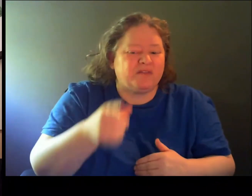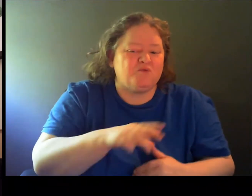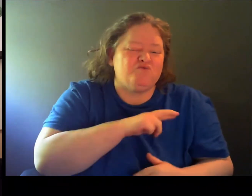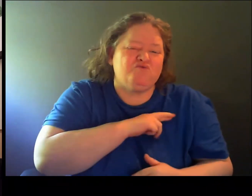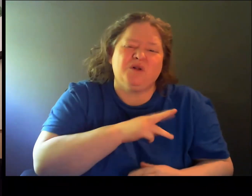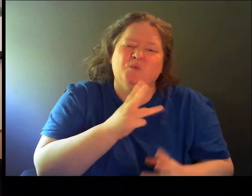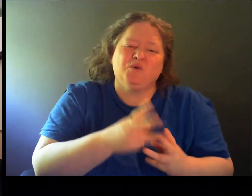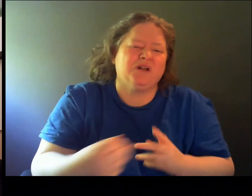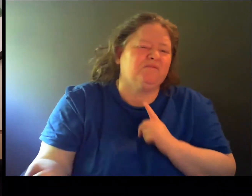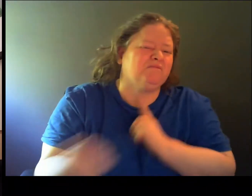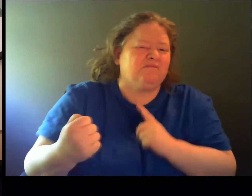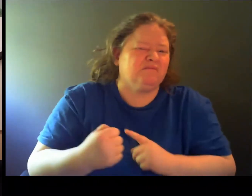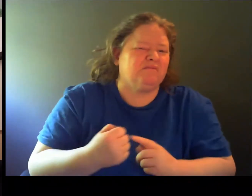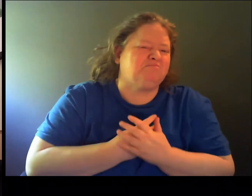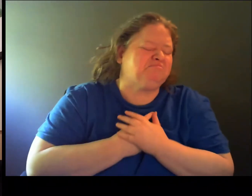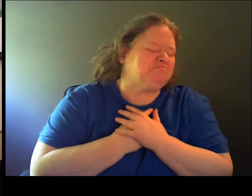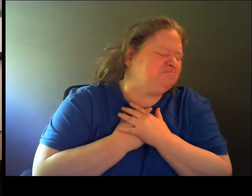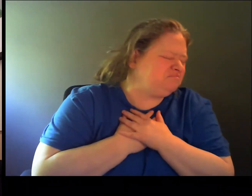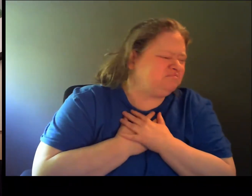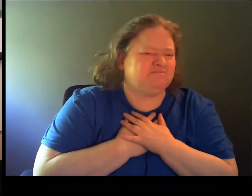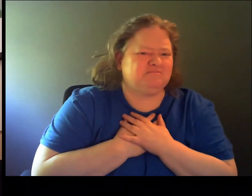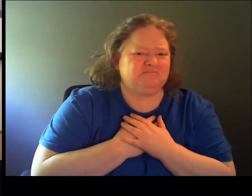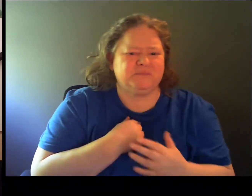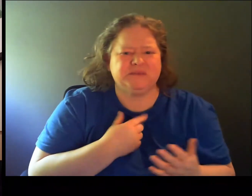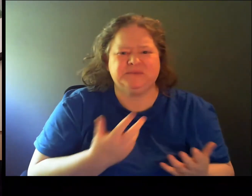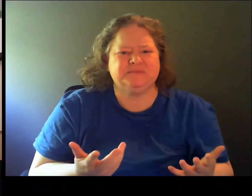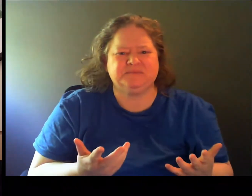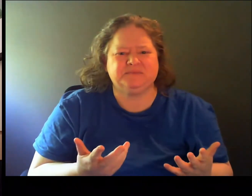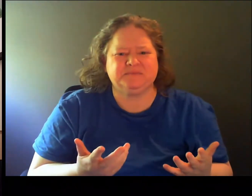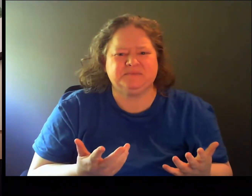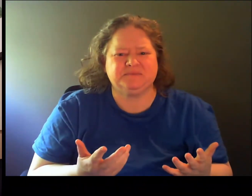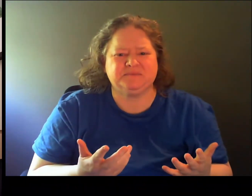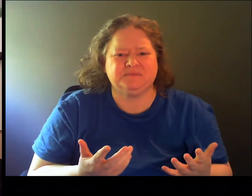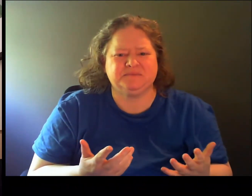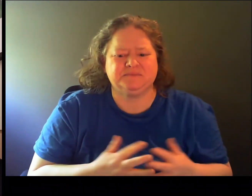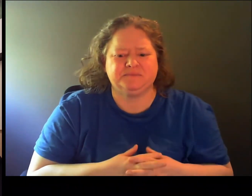I just thought he might say, “well, maybe at the end of the summer…” and that really would have floored me.